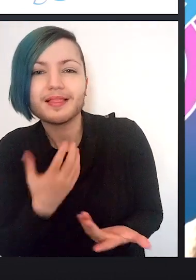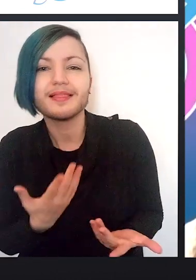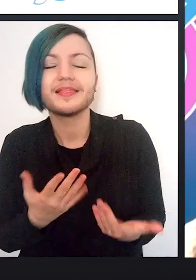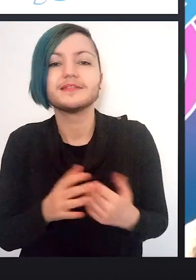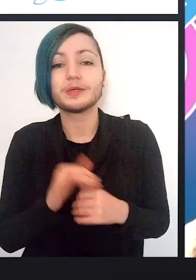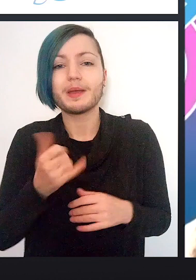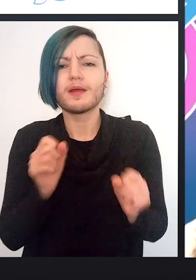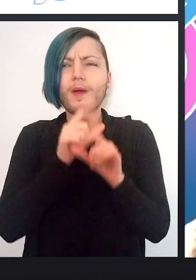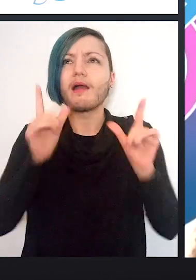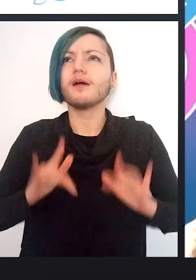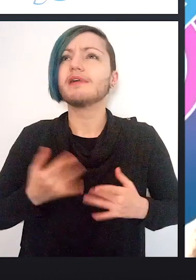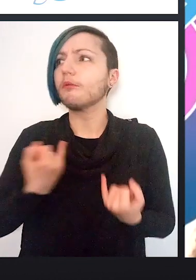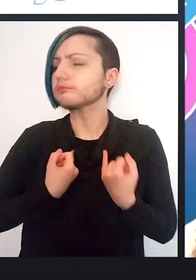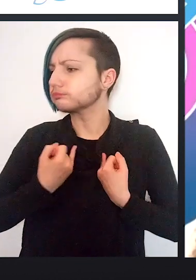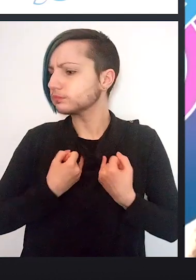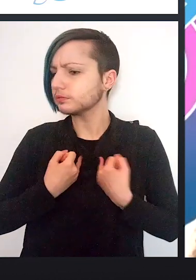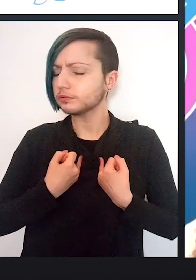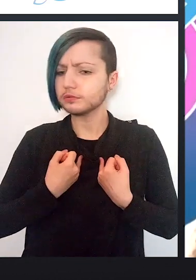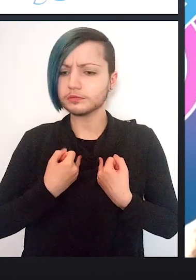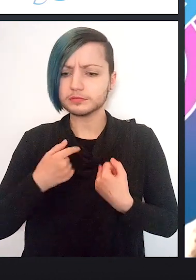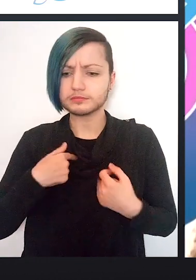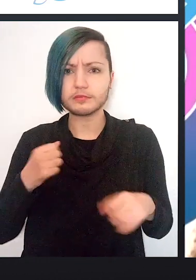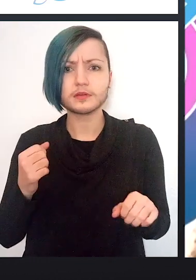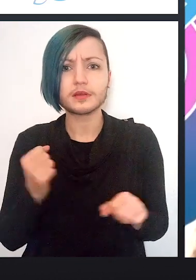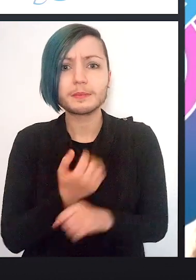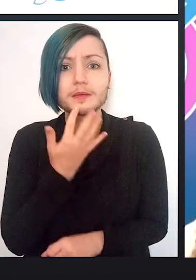In case they wake up feeling awful and think "Oh gosh have I made this terrible